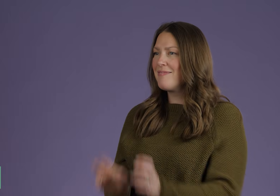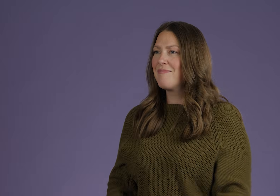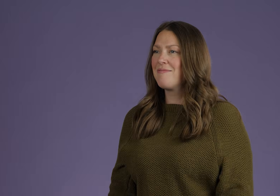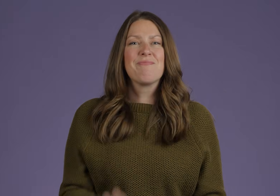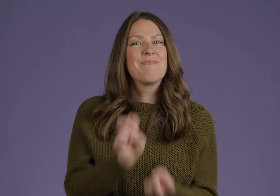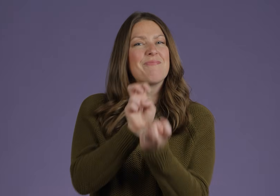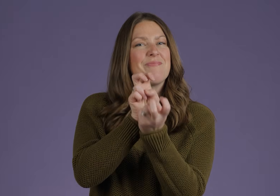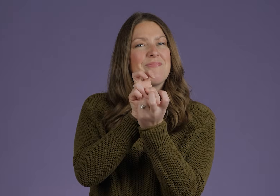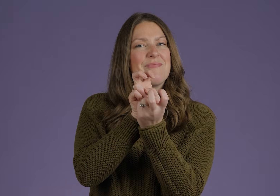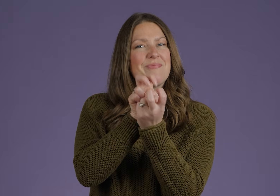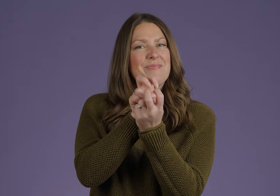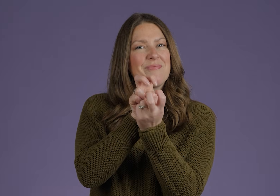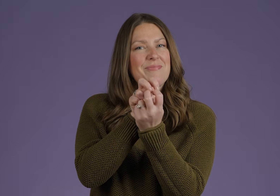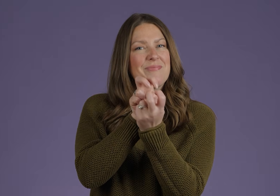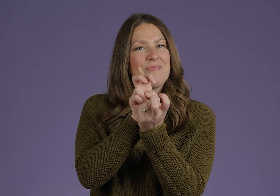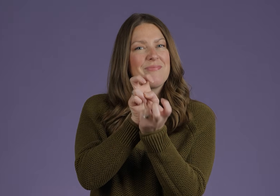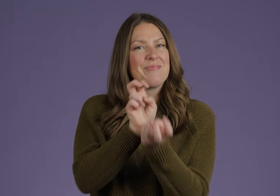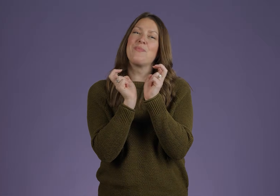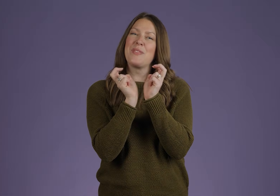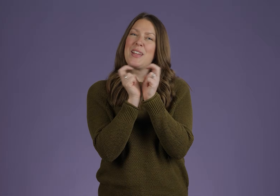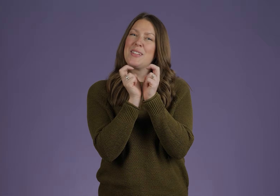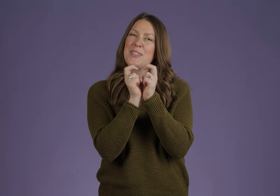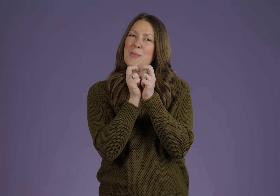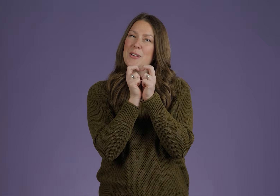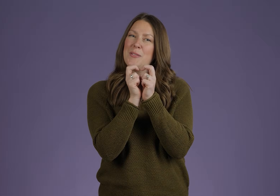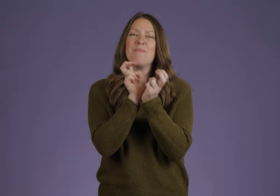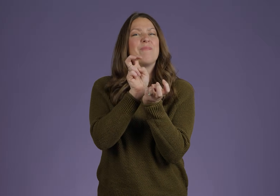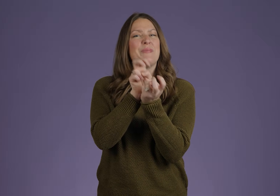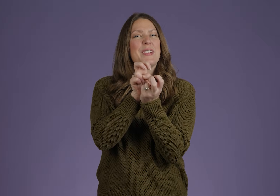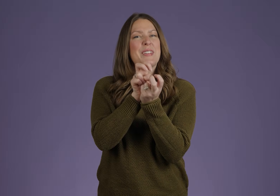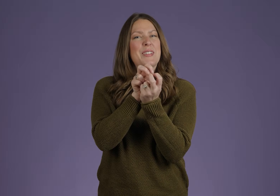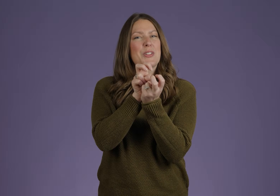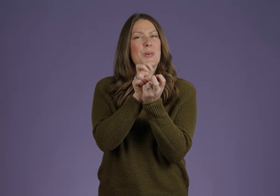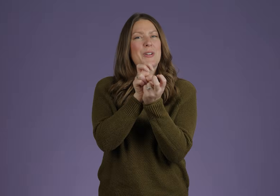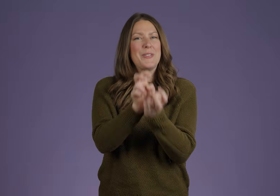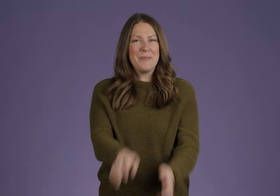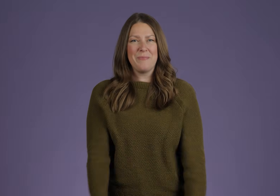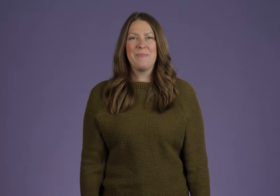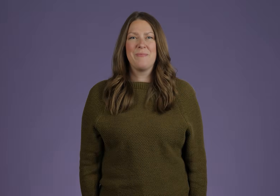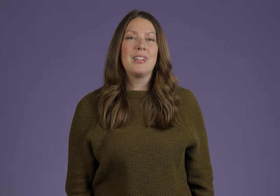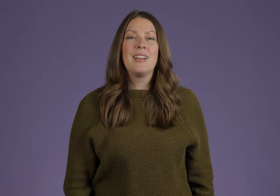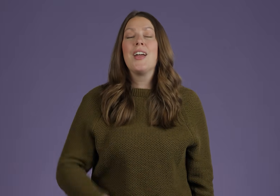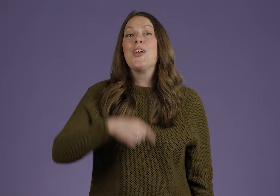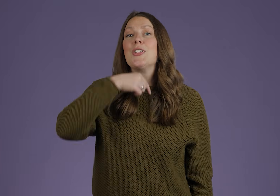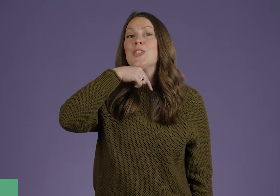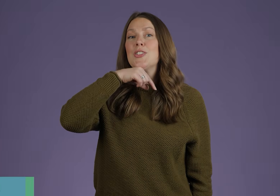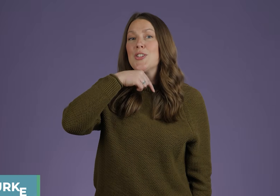squirrel eating its nuts. Squirrel.